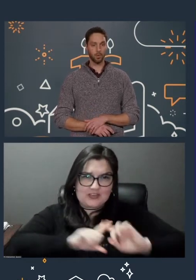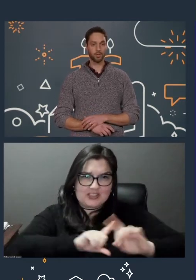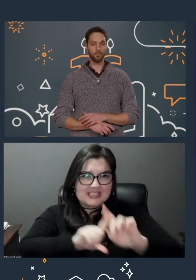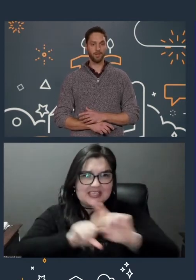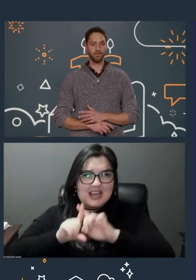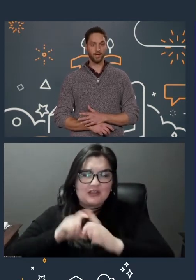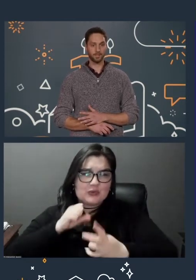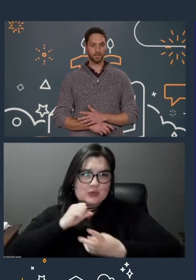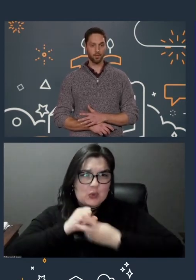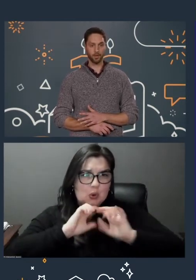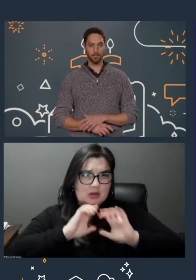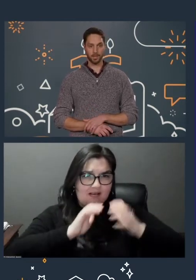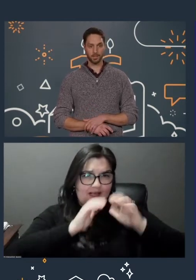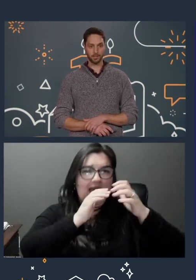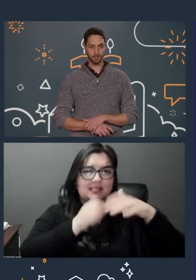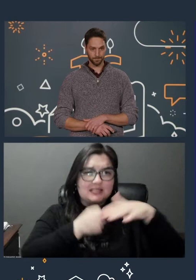What are my fastest growing buckets?